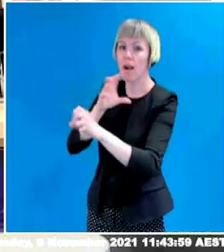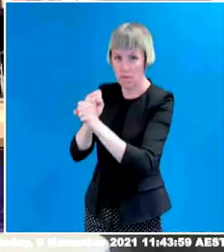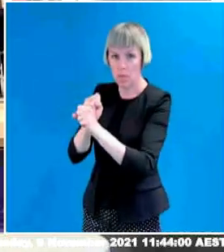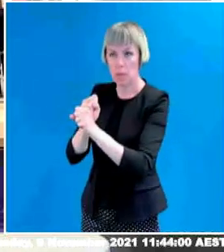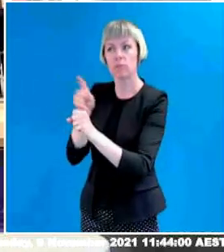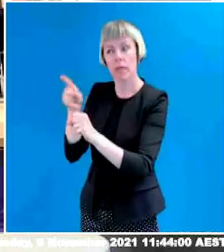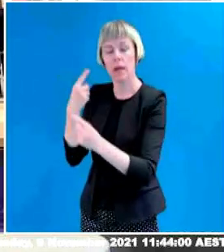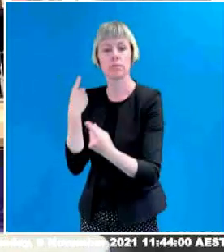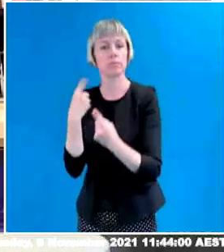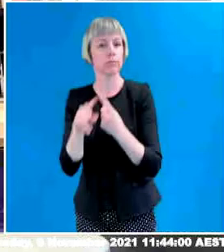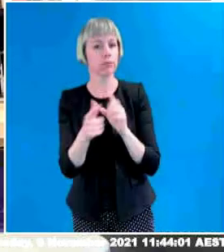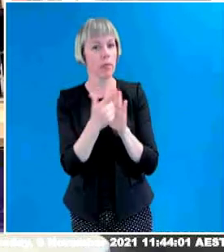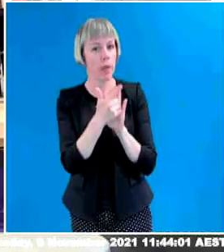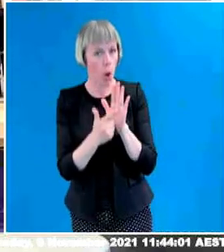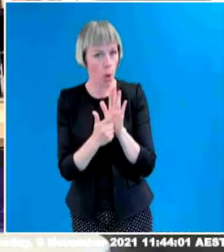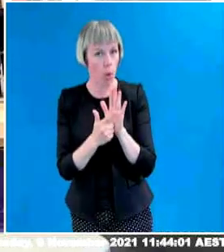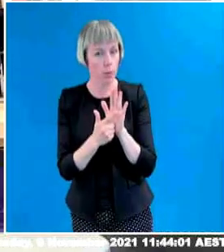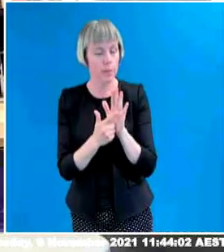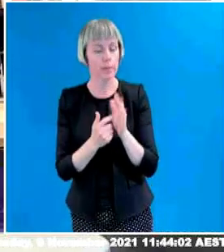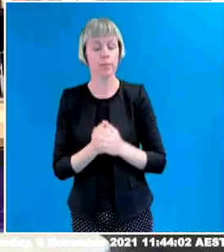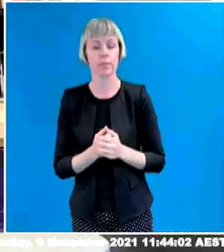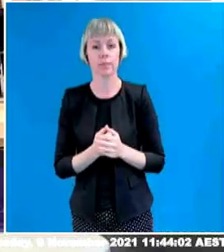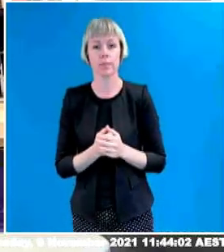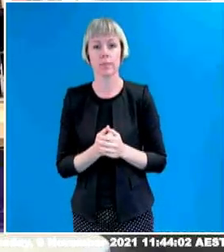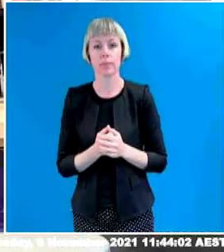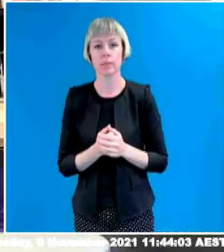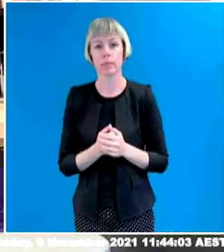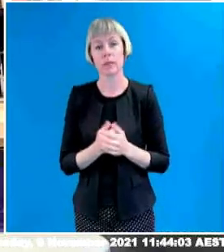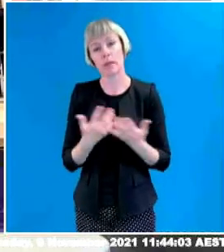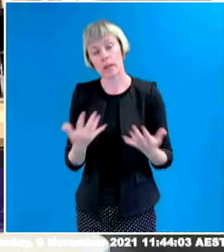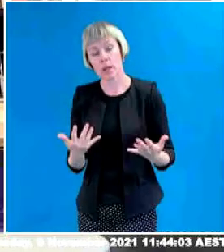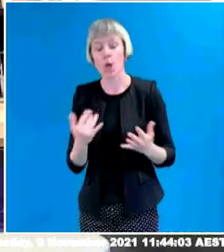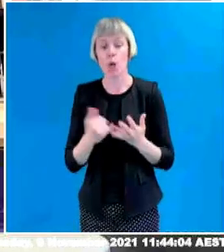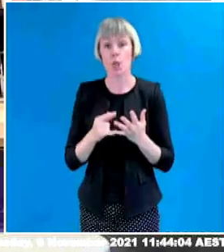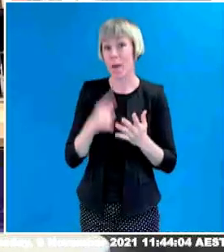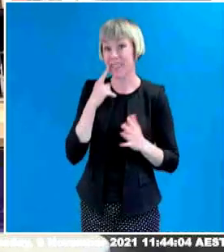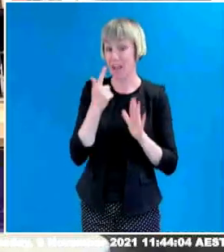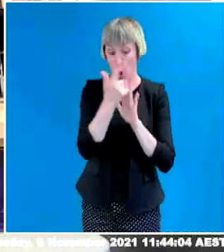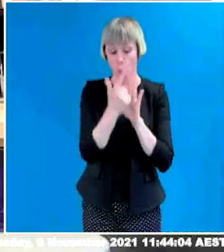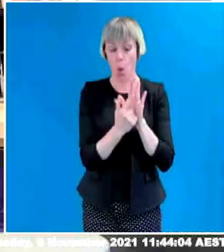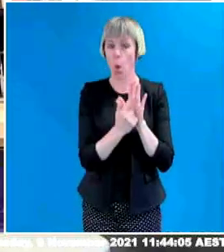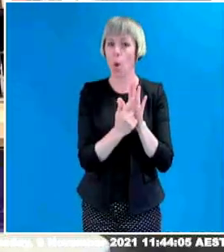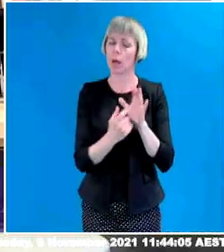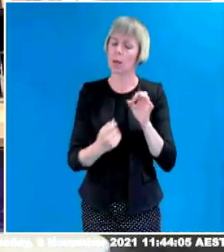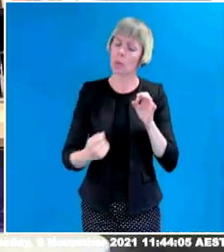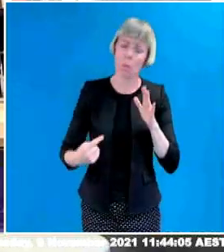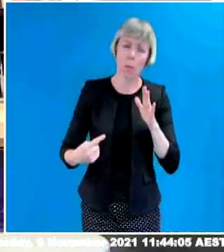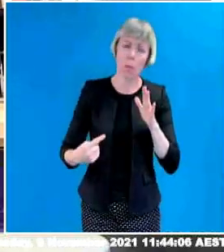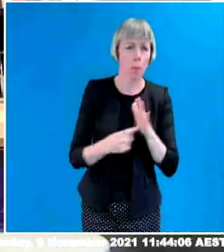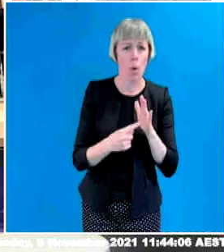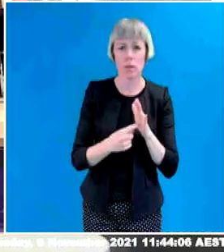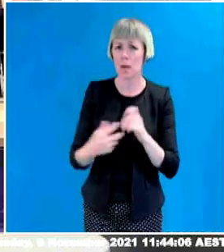I think the same analogy might apply here. I think law is essential, but I also think you have to think about --- when